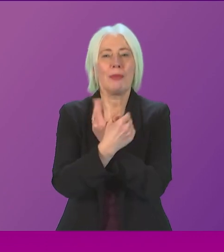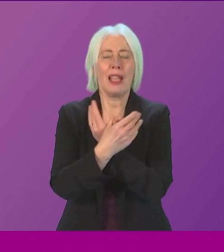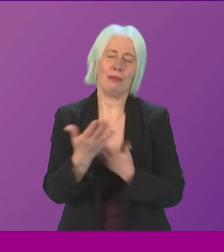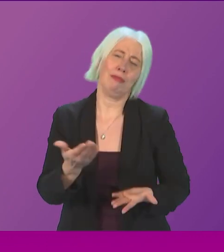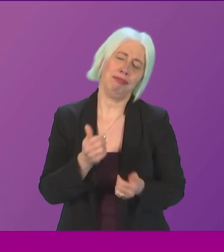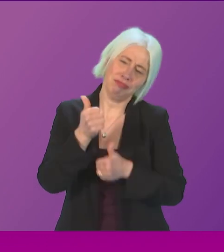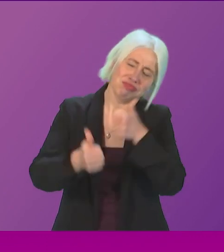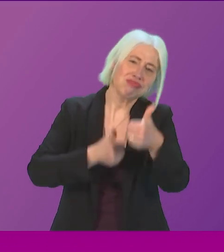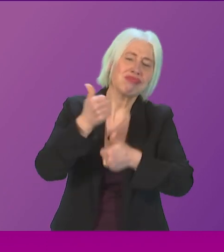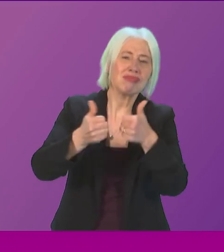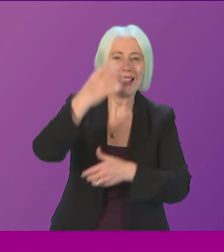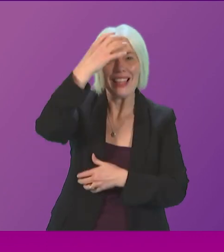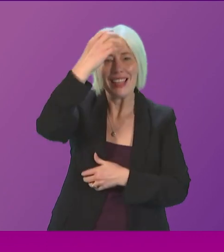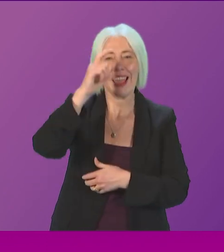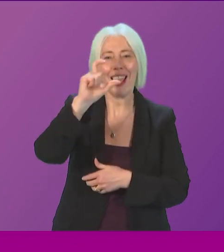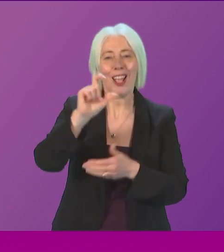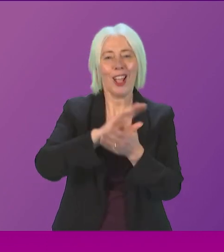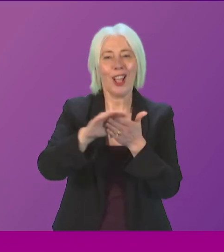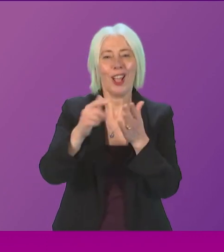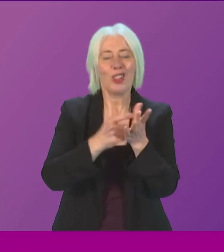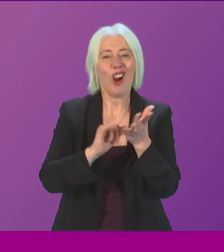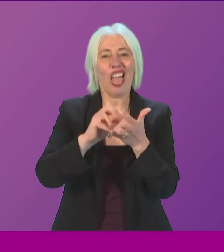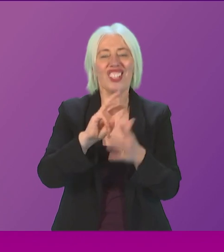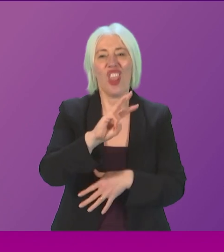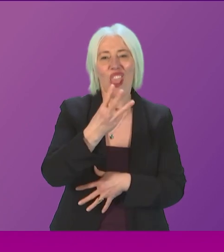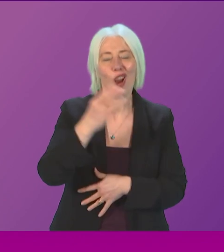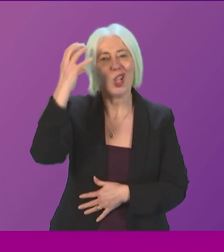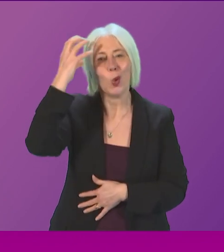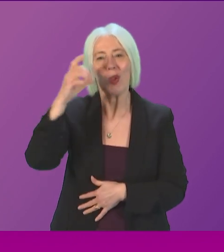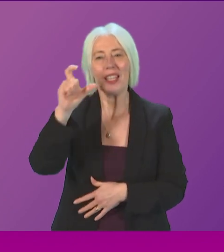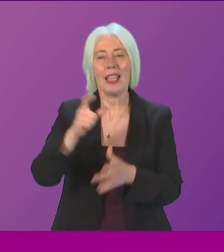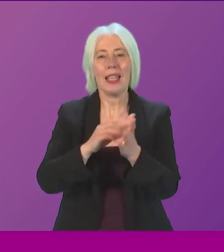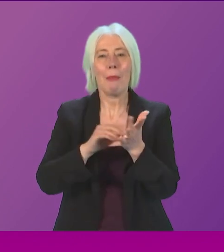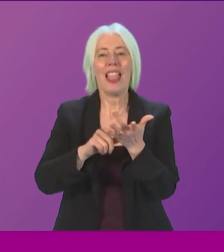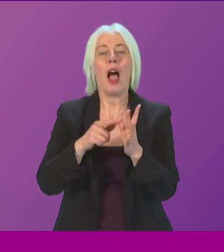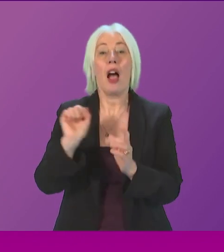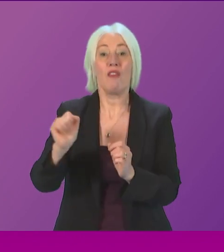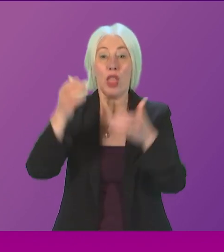congratulations to King Charles III and Queen Camilla on the occasion of their coronation.